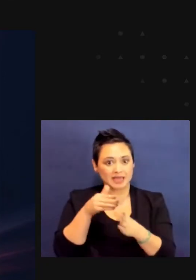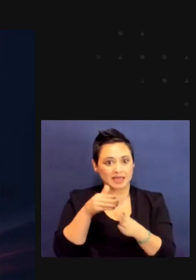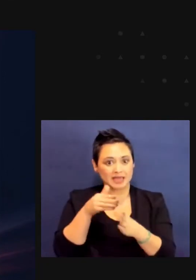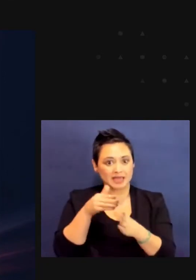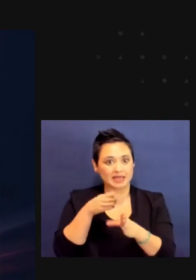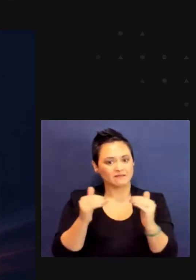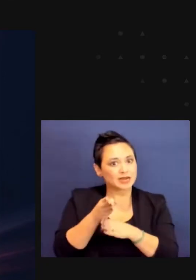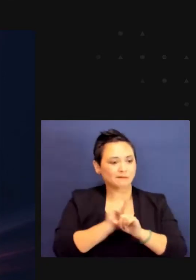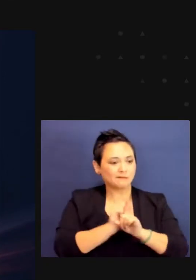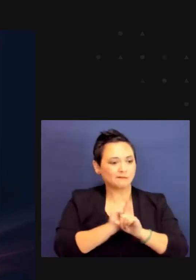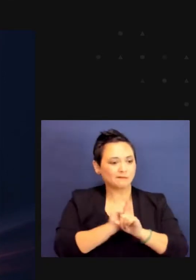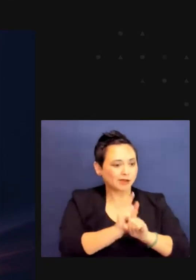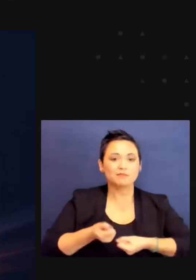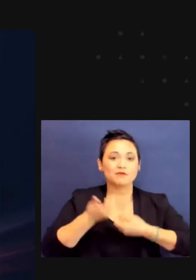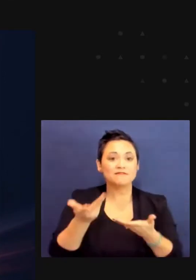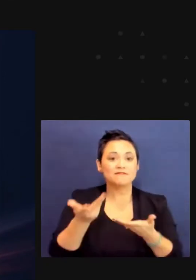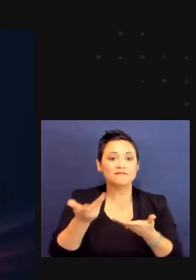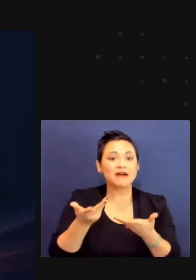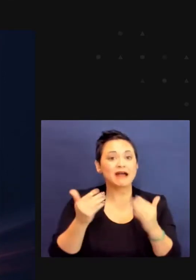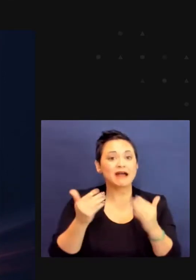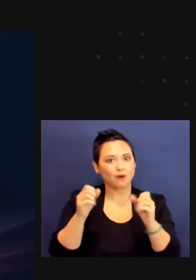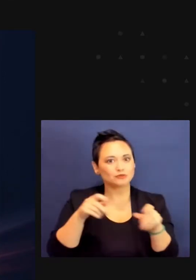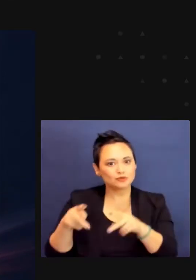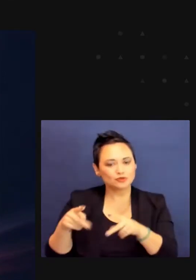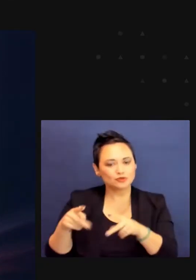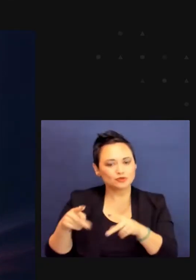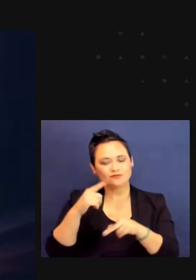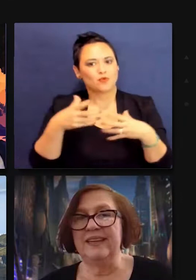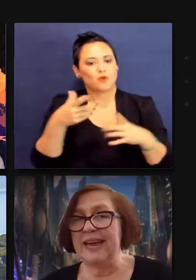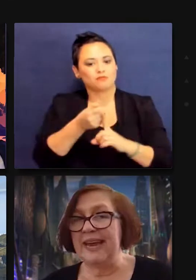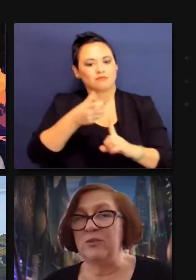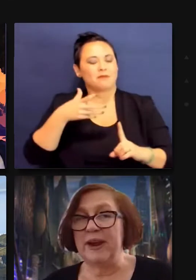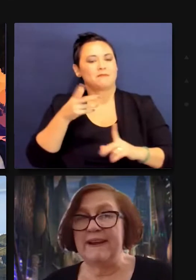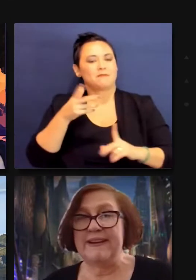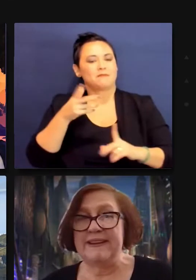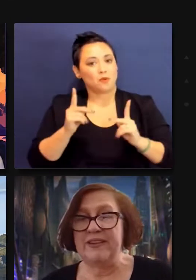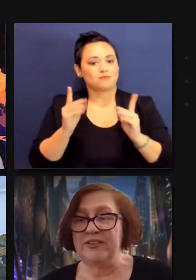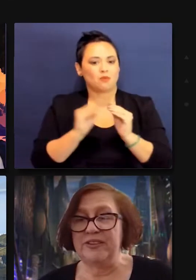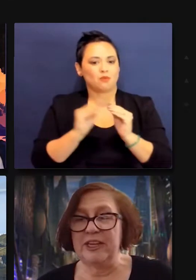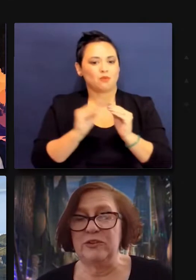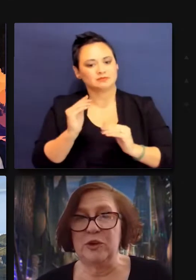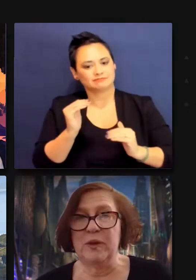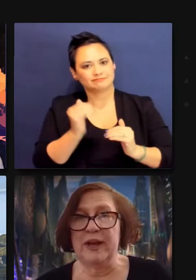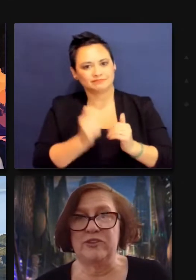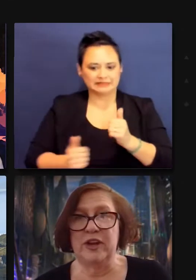to grow individuals into more senior levels. Kate, great ideas. Thank you so much.